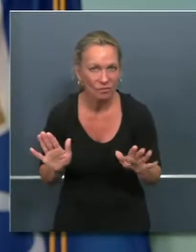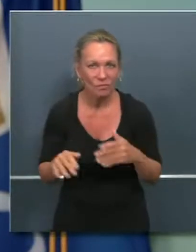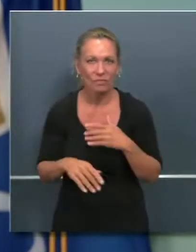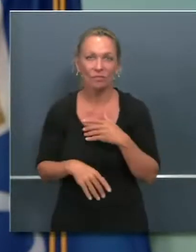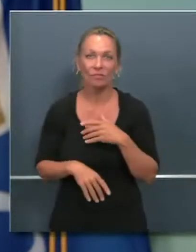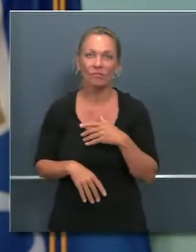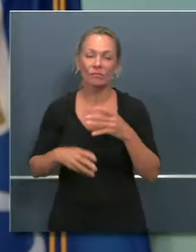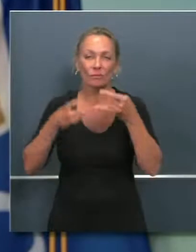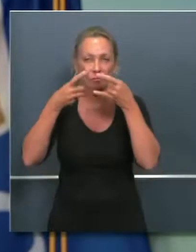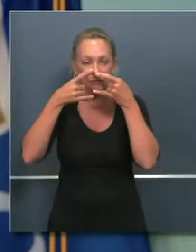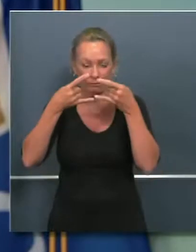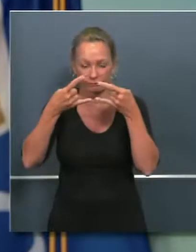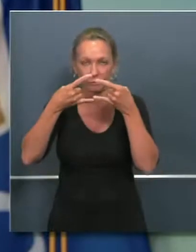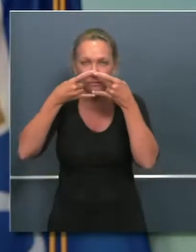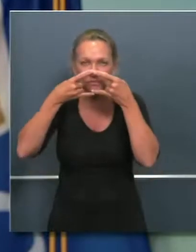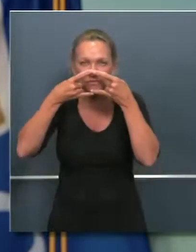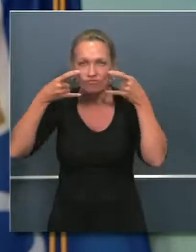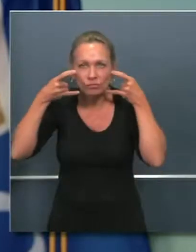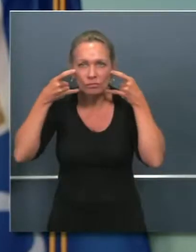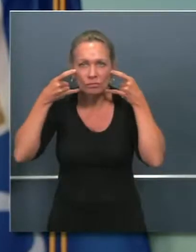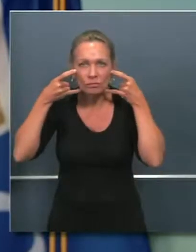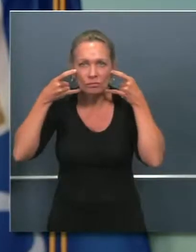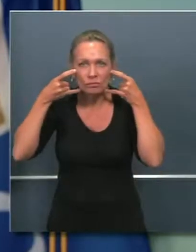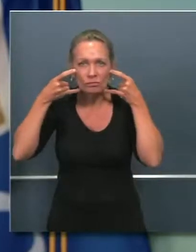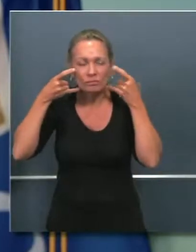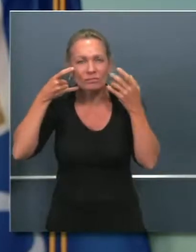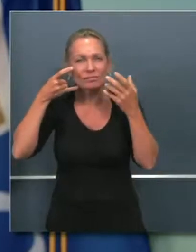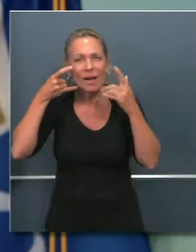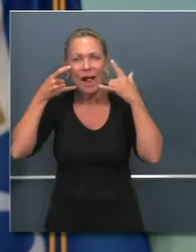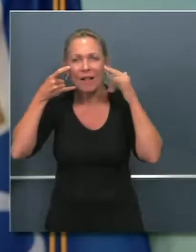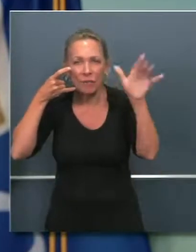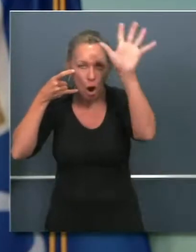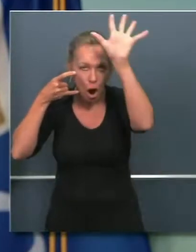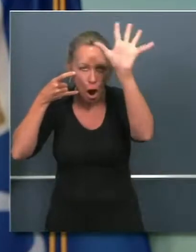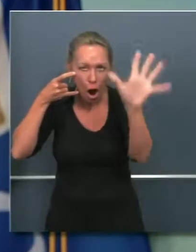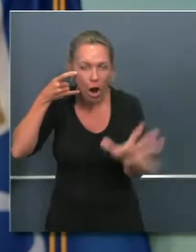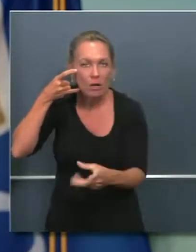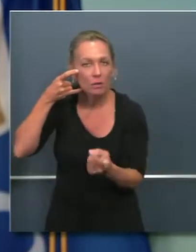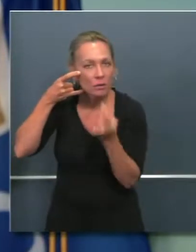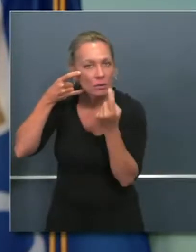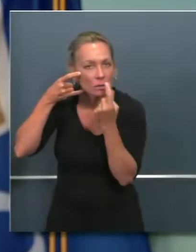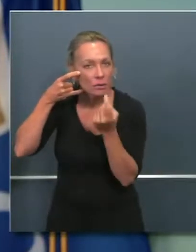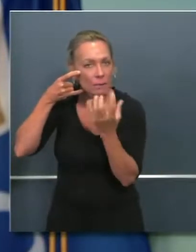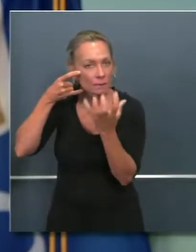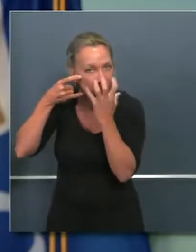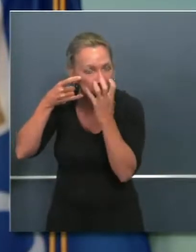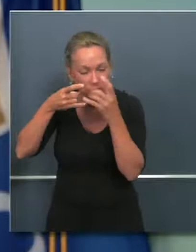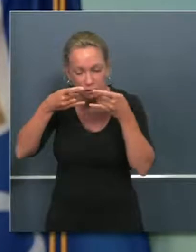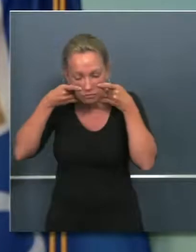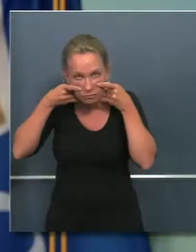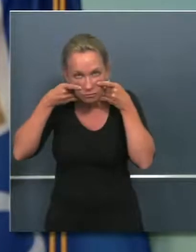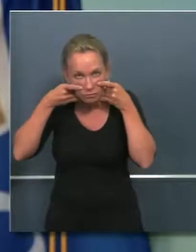mandate in the state of California no sign of weakness only sign of strength wearing a face